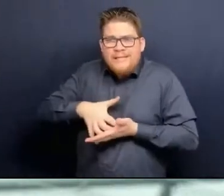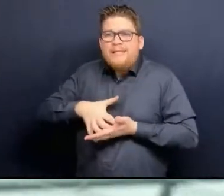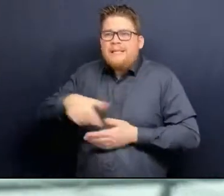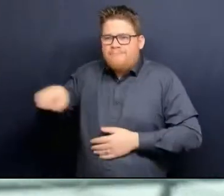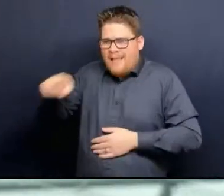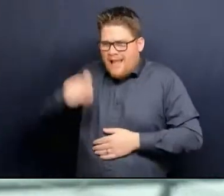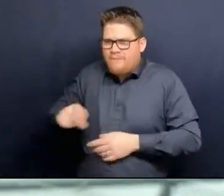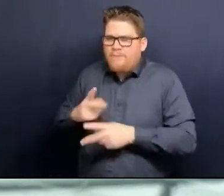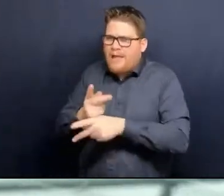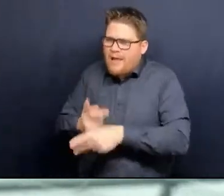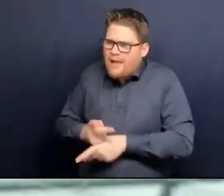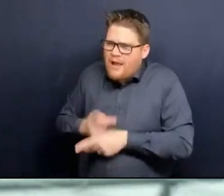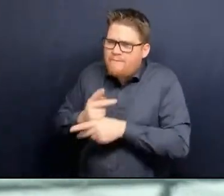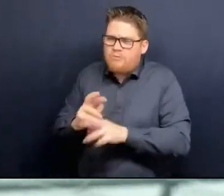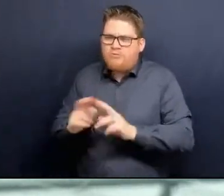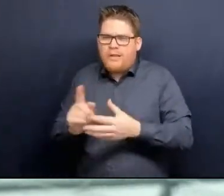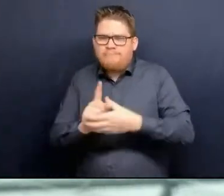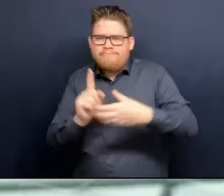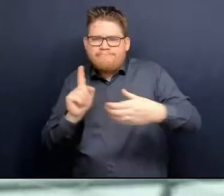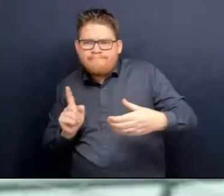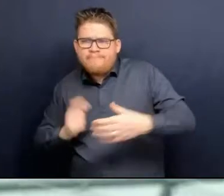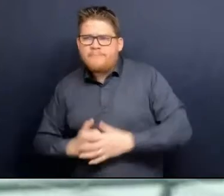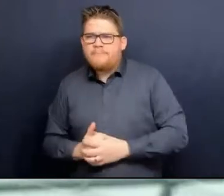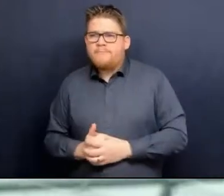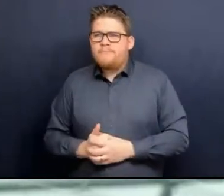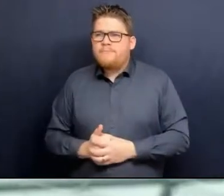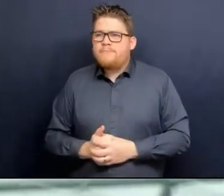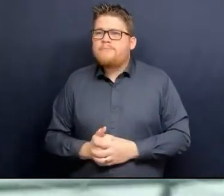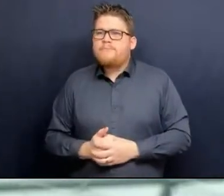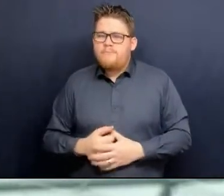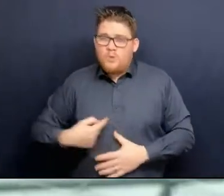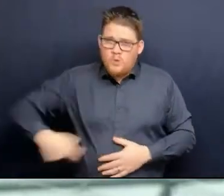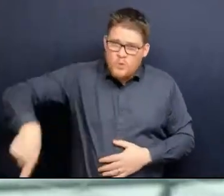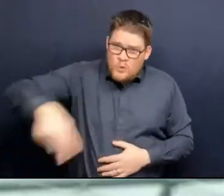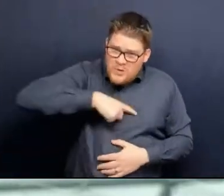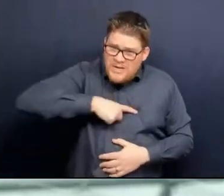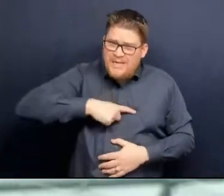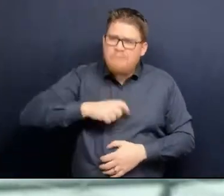to take a cautious approach. And this is where again we need to